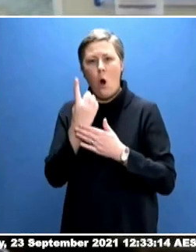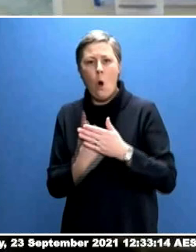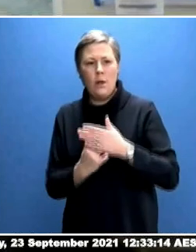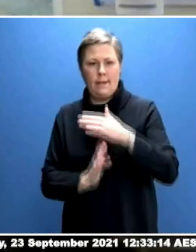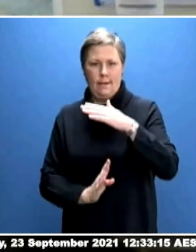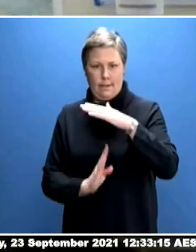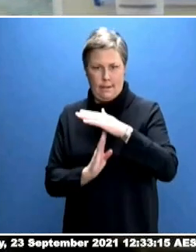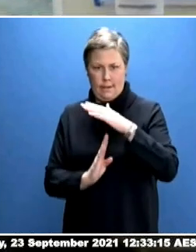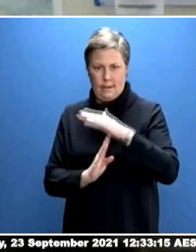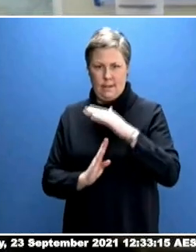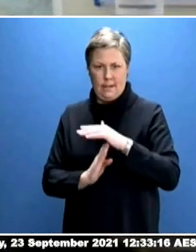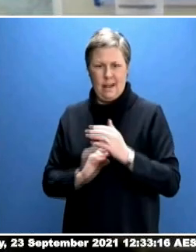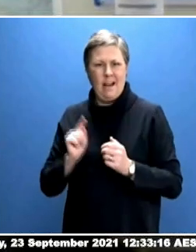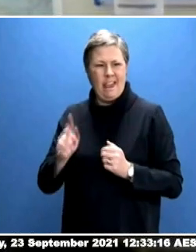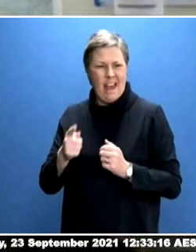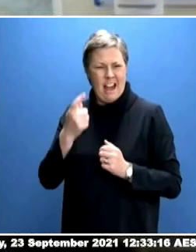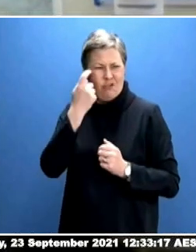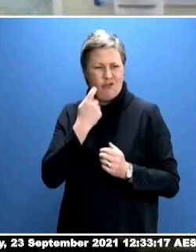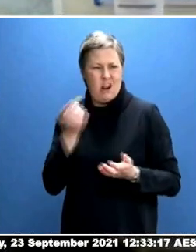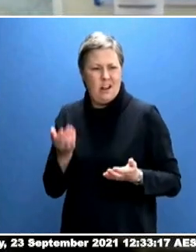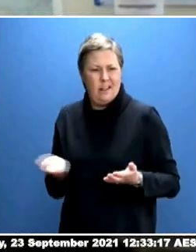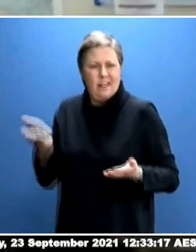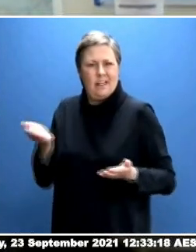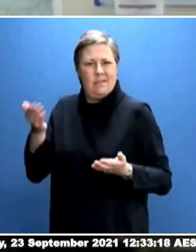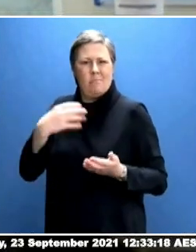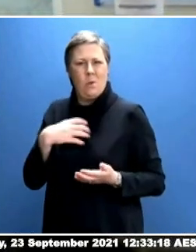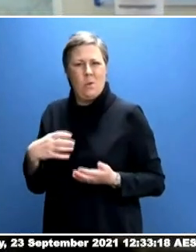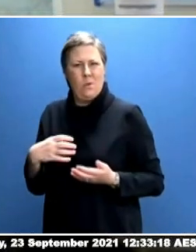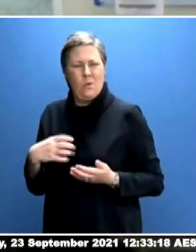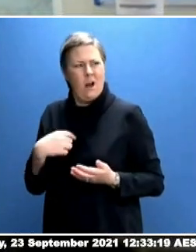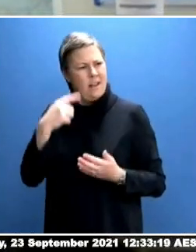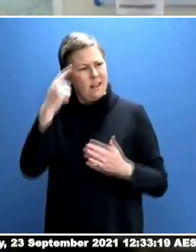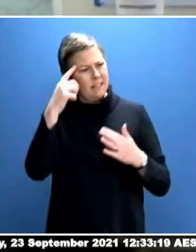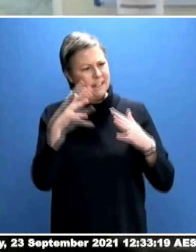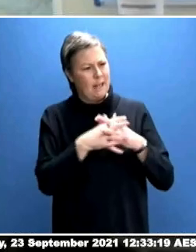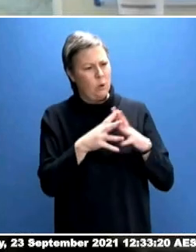I think the WA Policy refers to it not being --- specifically not